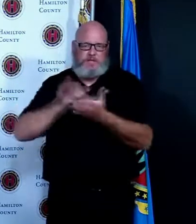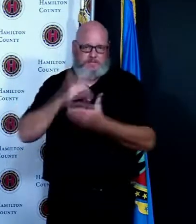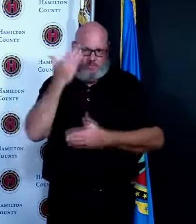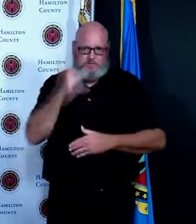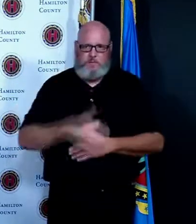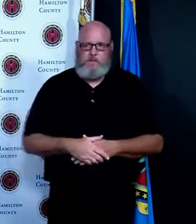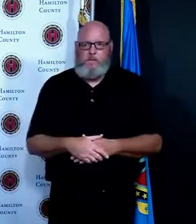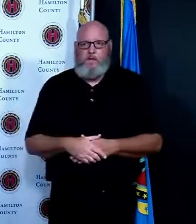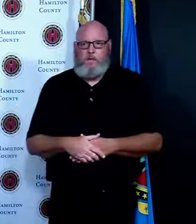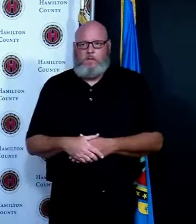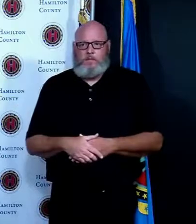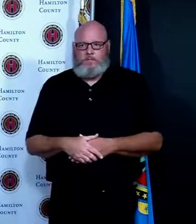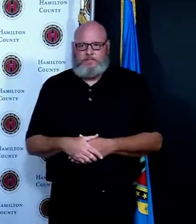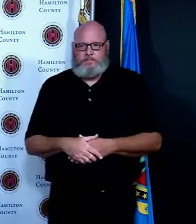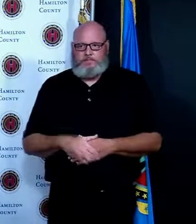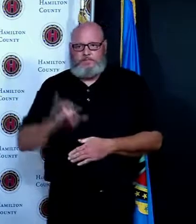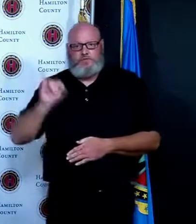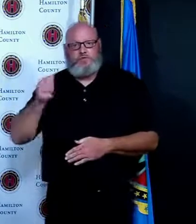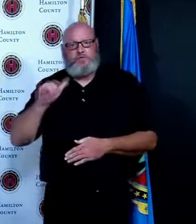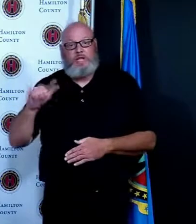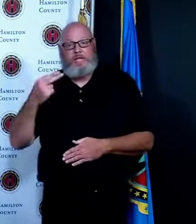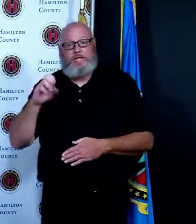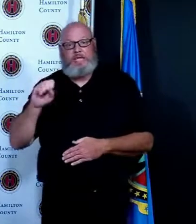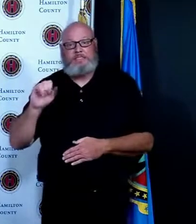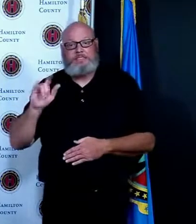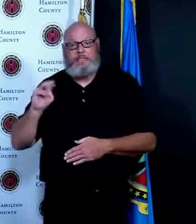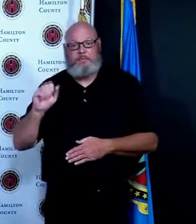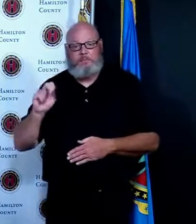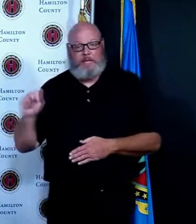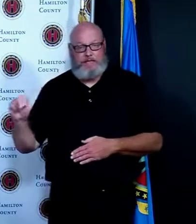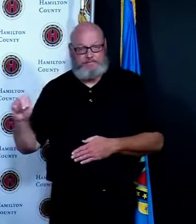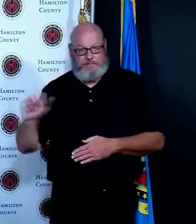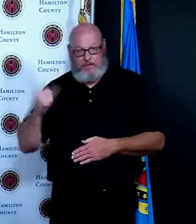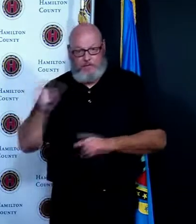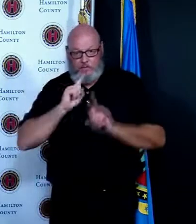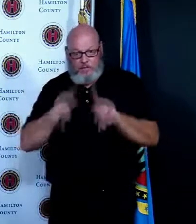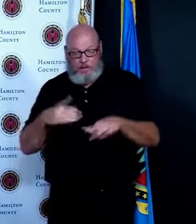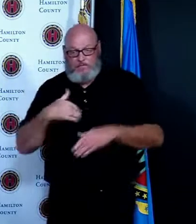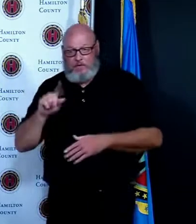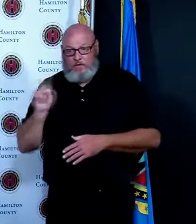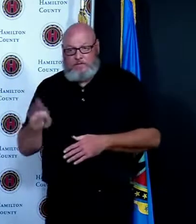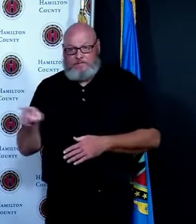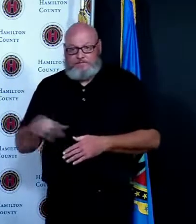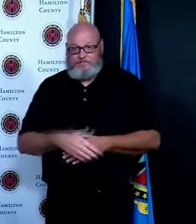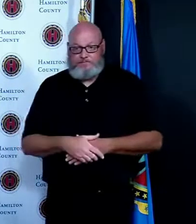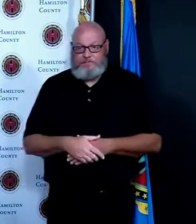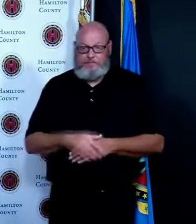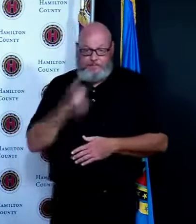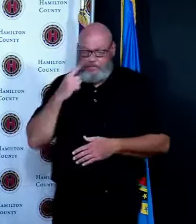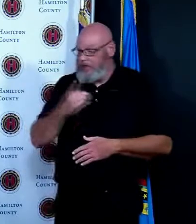he wrote in for both you and Denise in the early parts of the pandemic the curve was flattened with